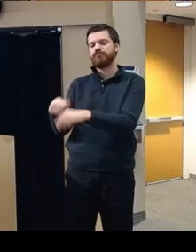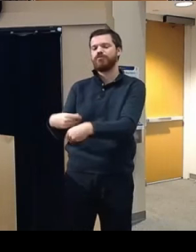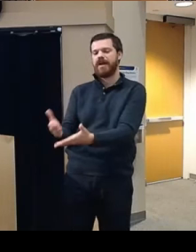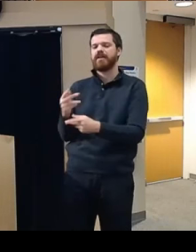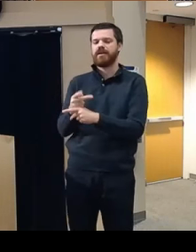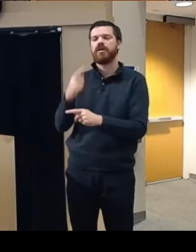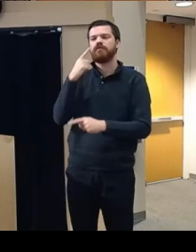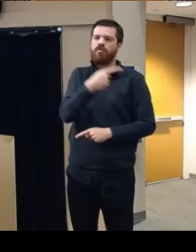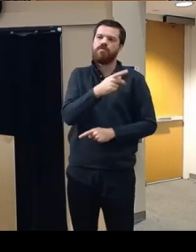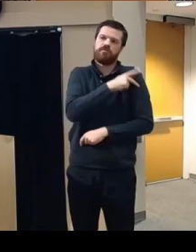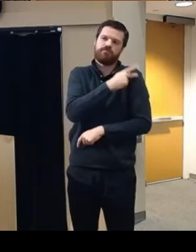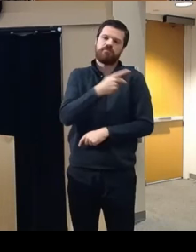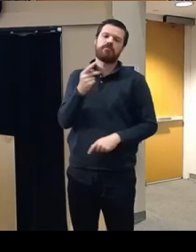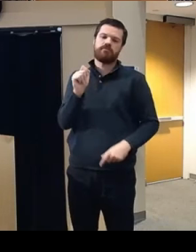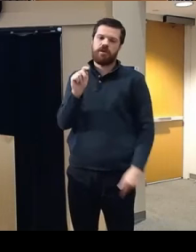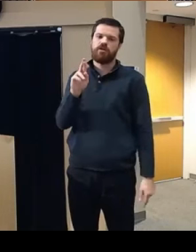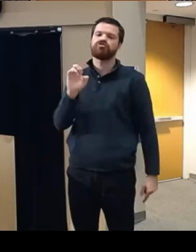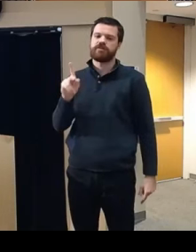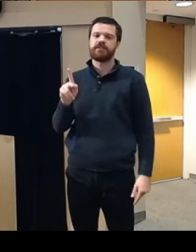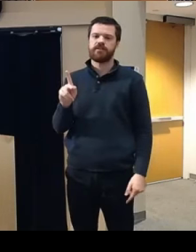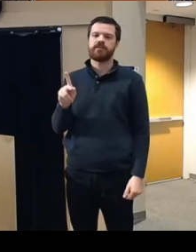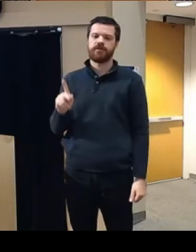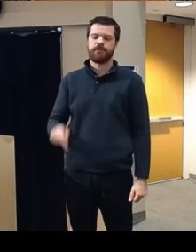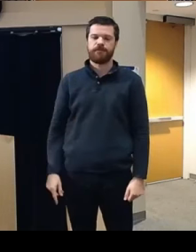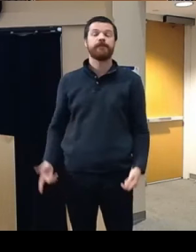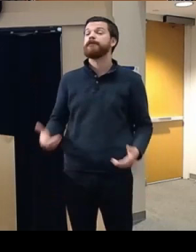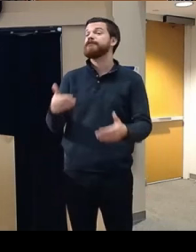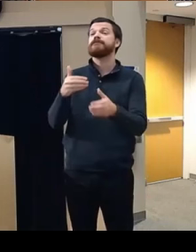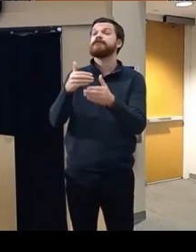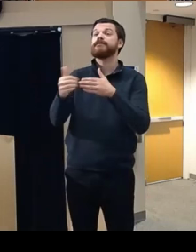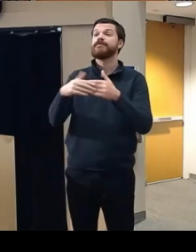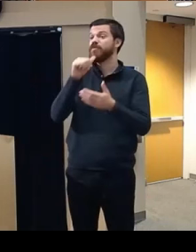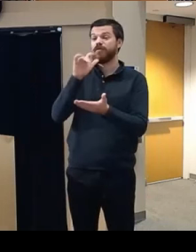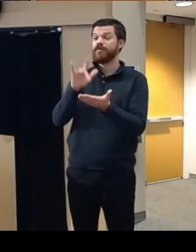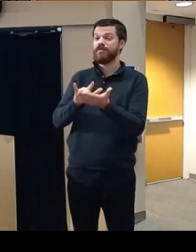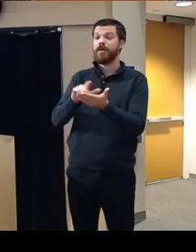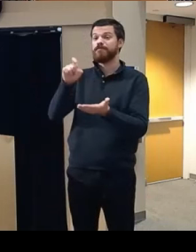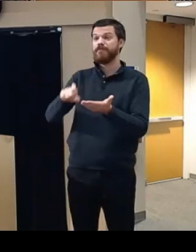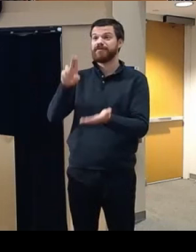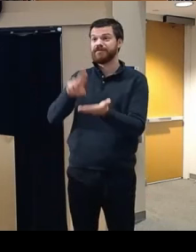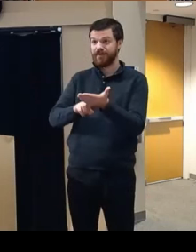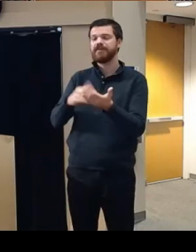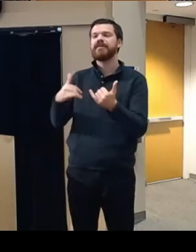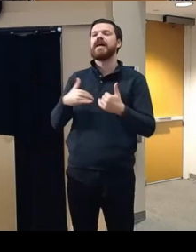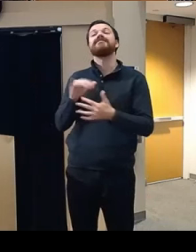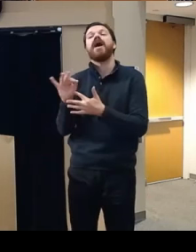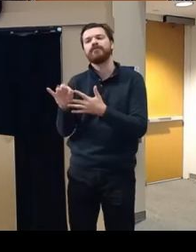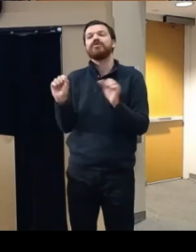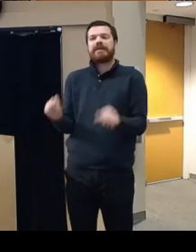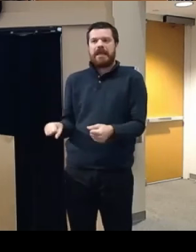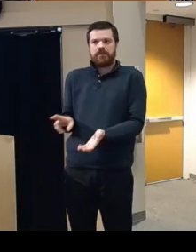for Patrick even if you don't mark them as must sign they're still given the option to sign um so